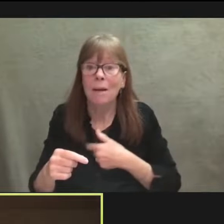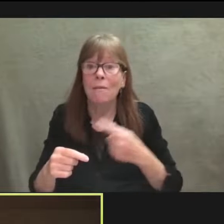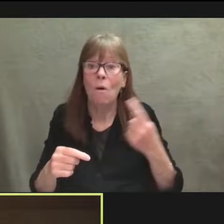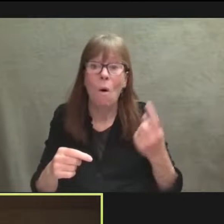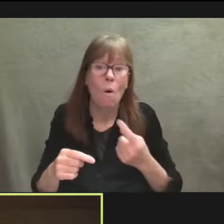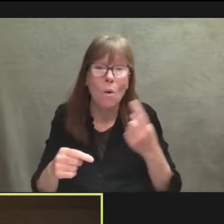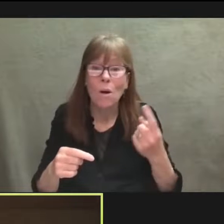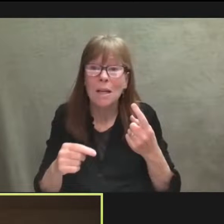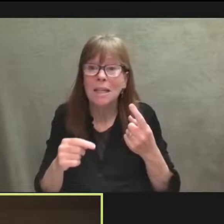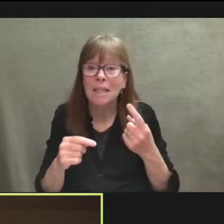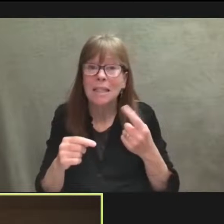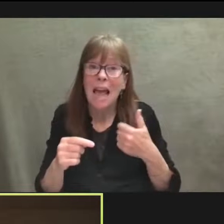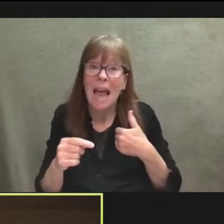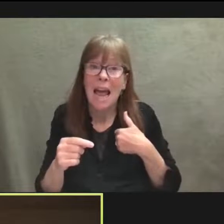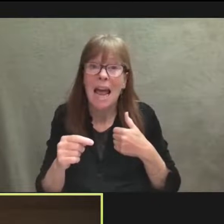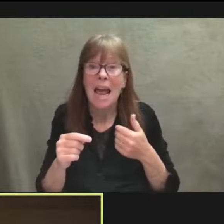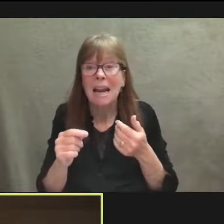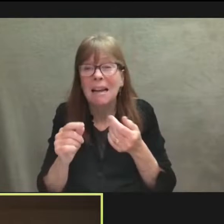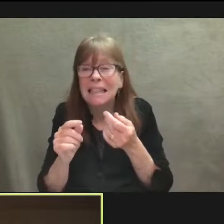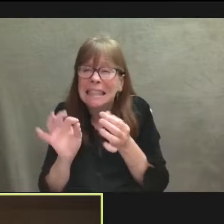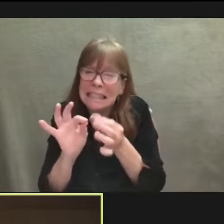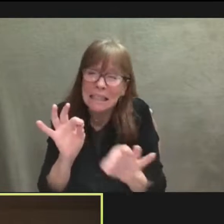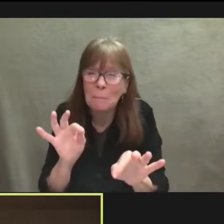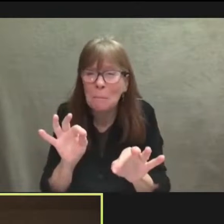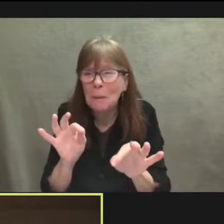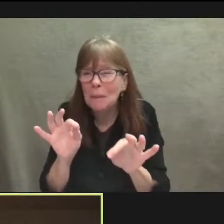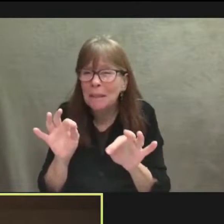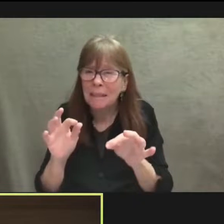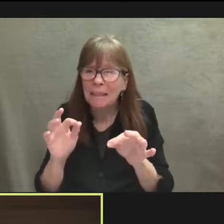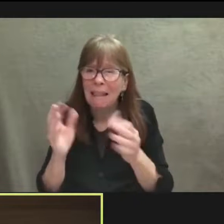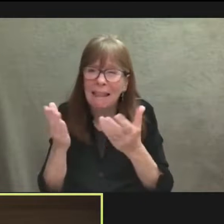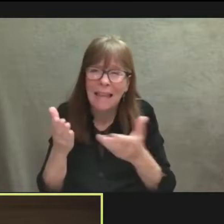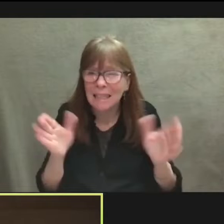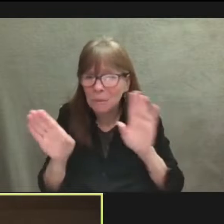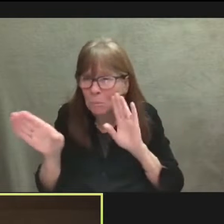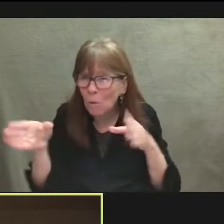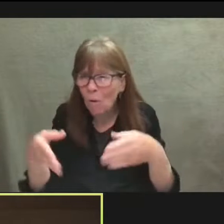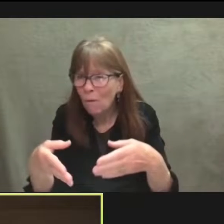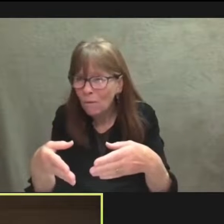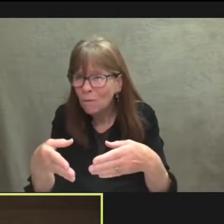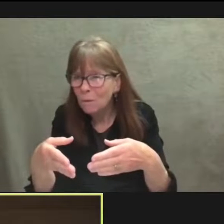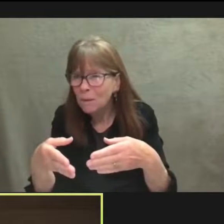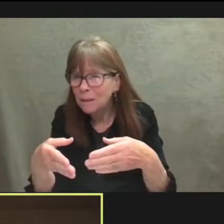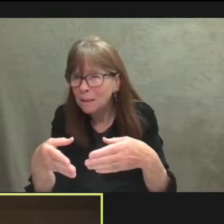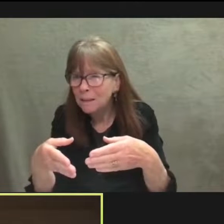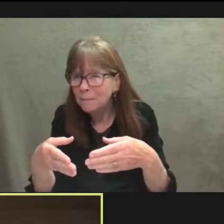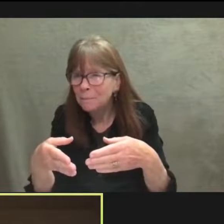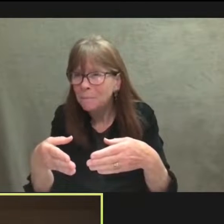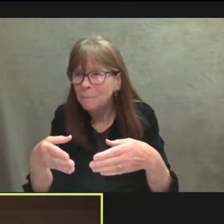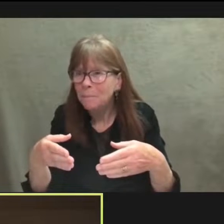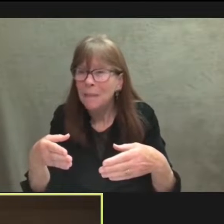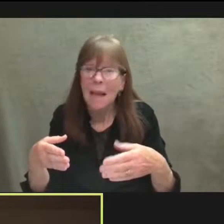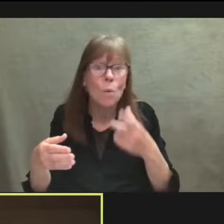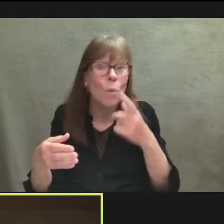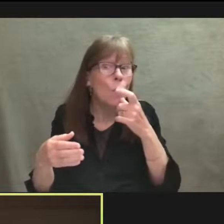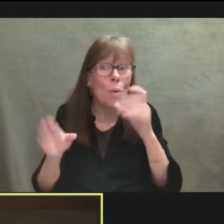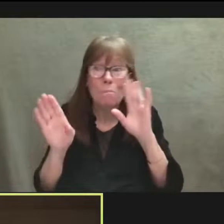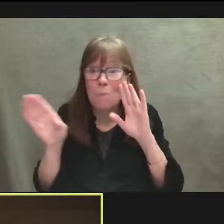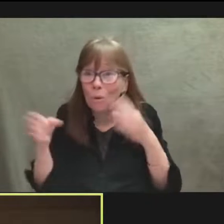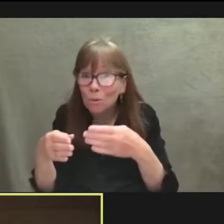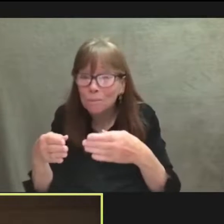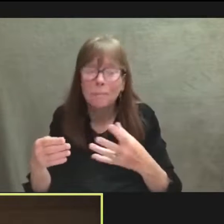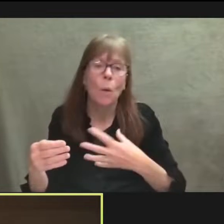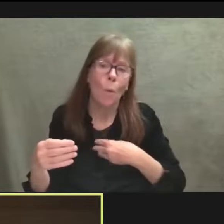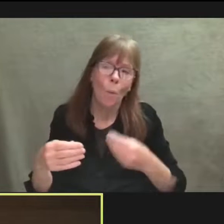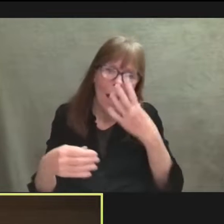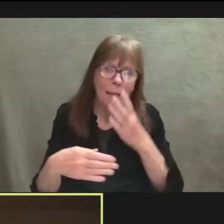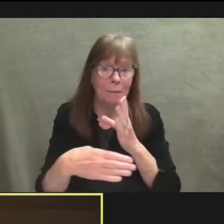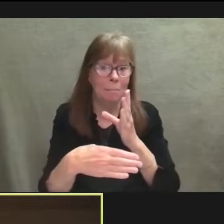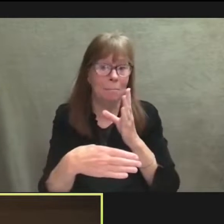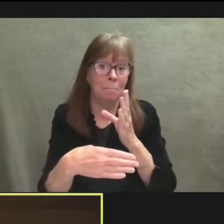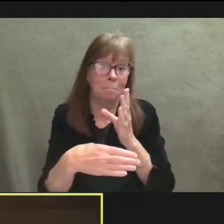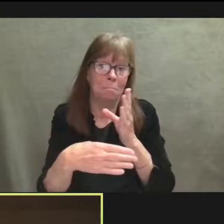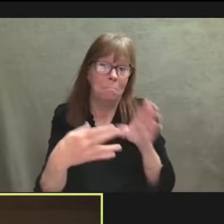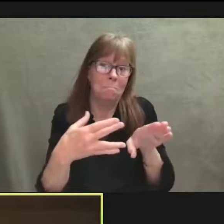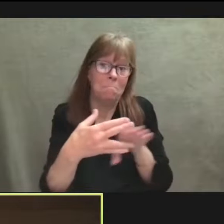single-issues focused. And that primarily by white middle-class people with presumed disabilities.